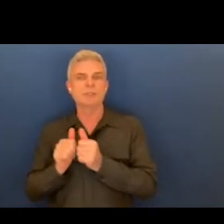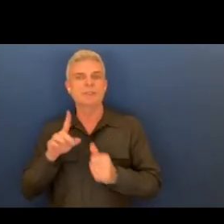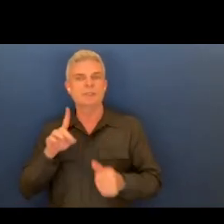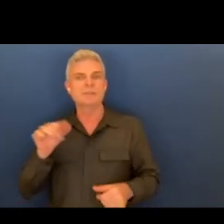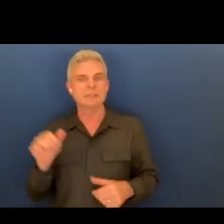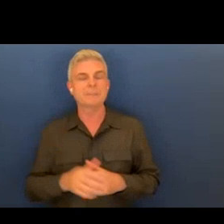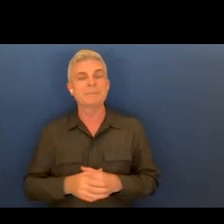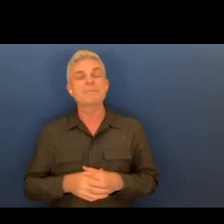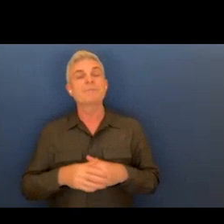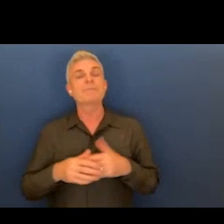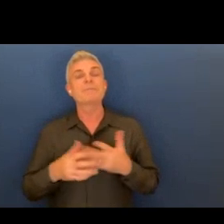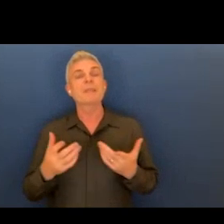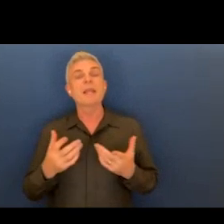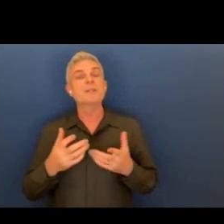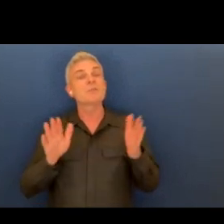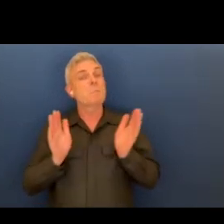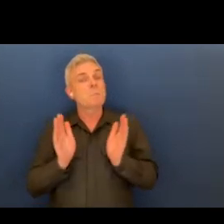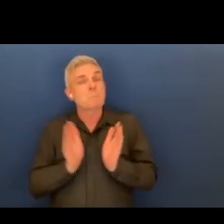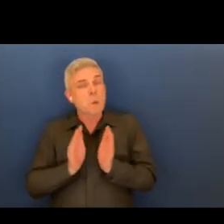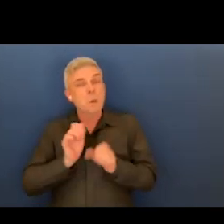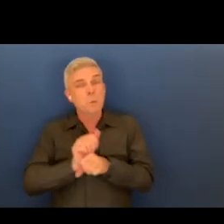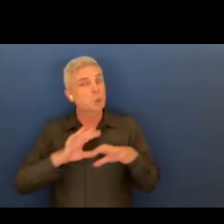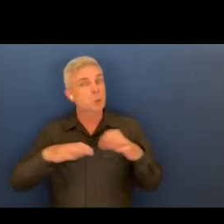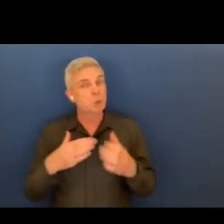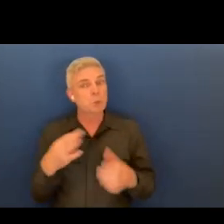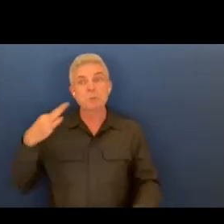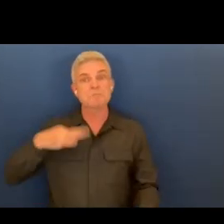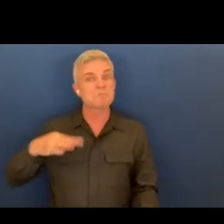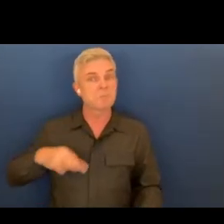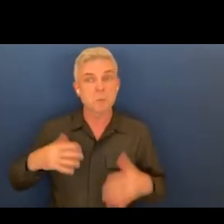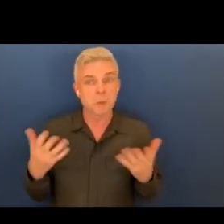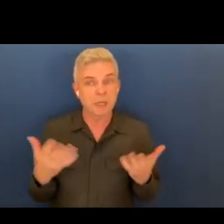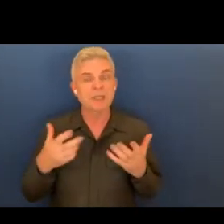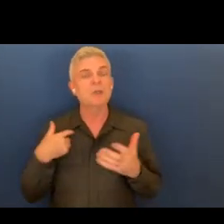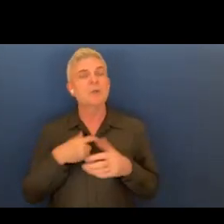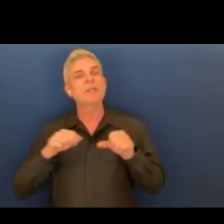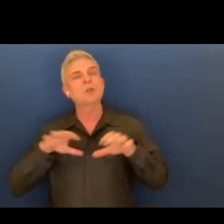The advantage of a smaller working group is that we could do the time-consuming work of